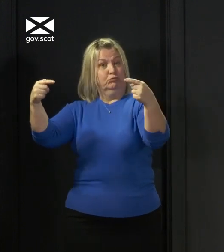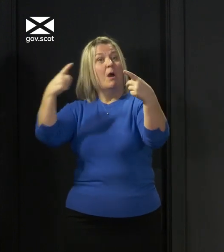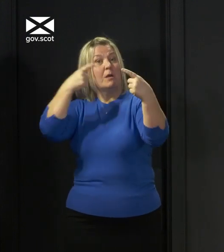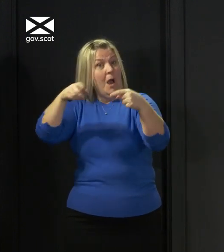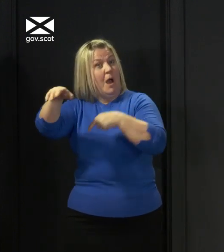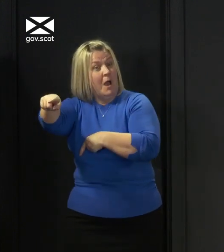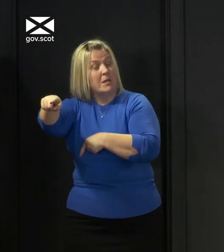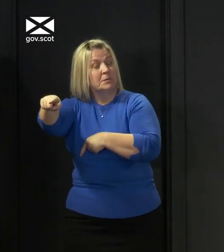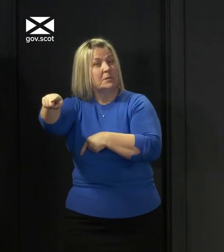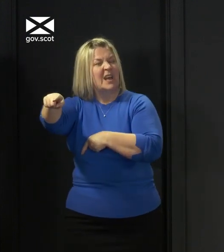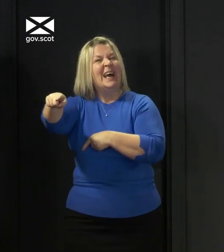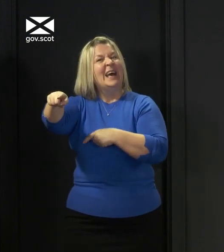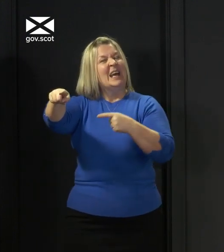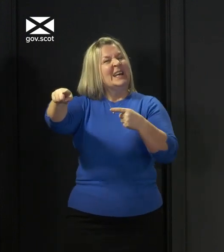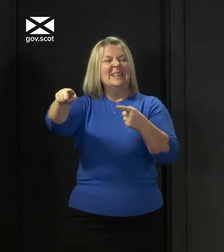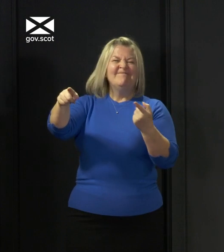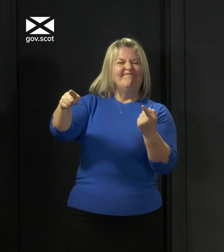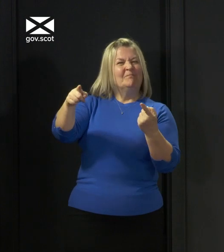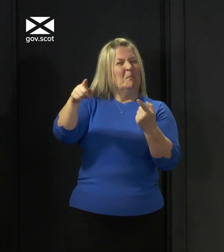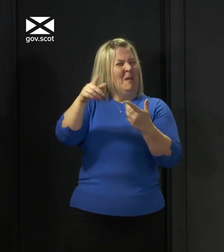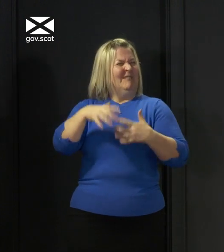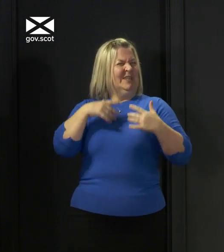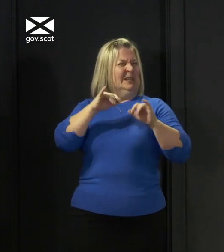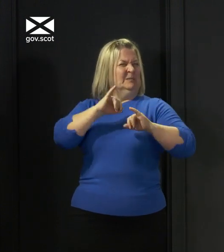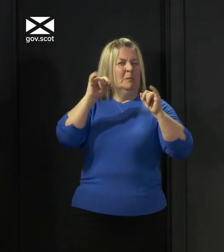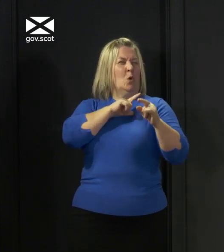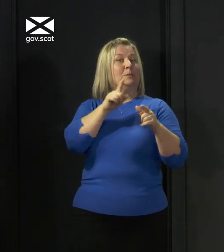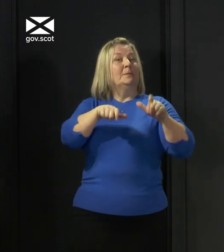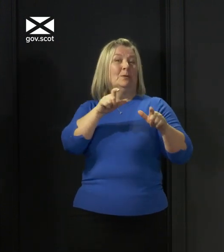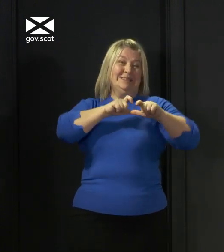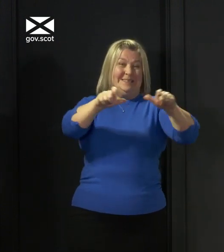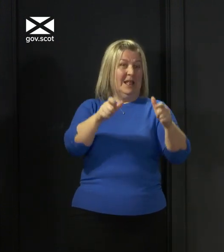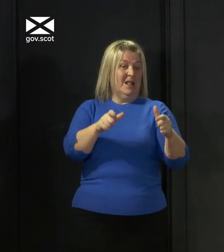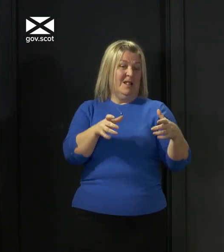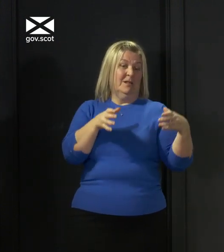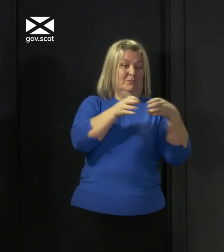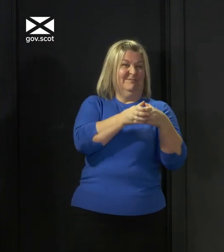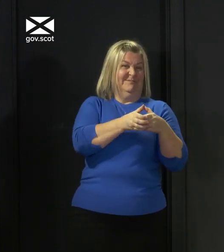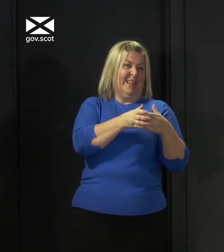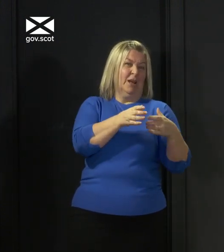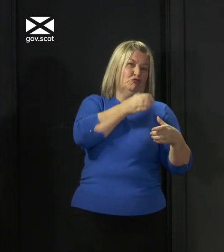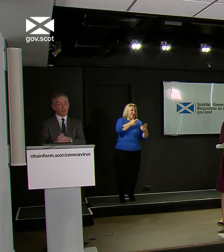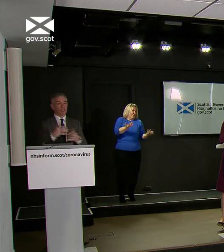much of that consideration with you as we can. Do you want to add anything?